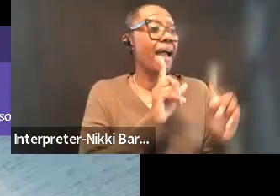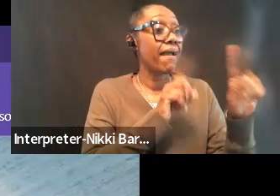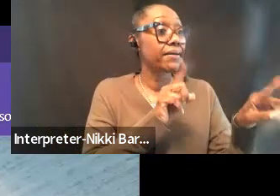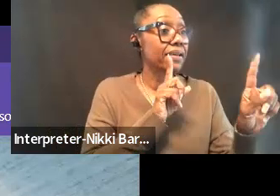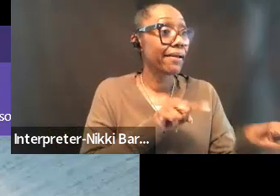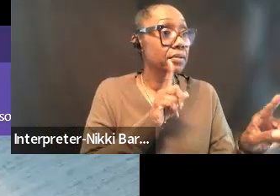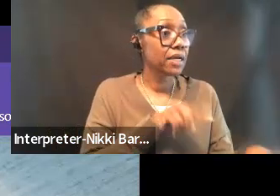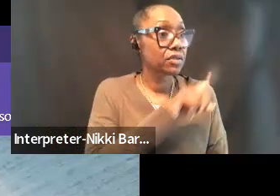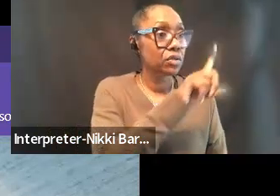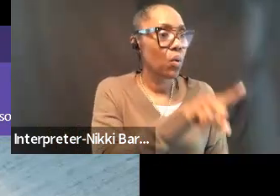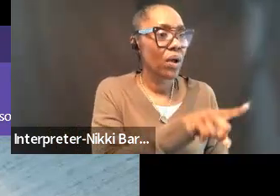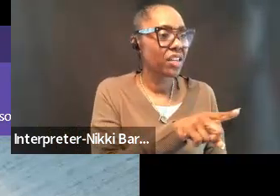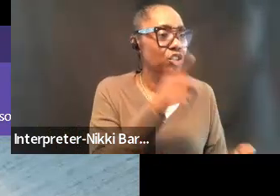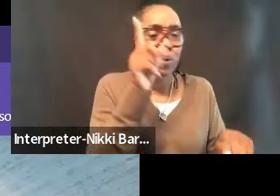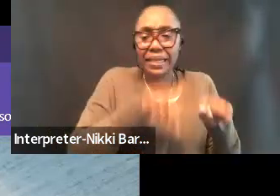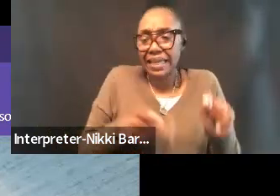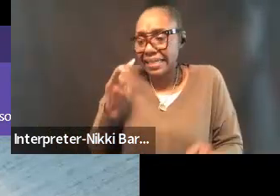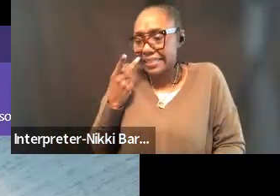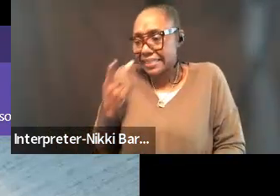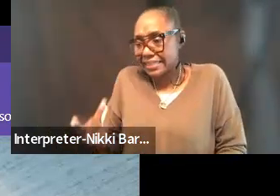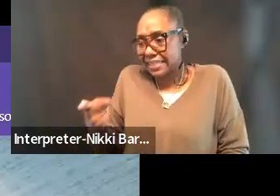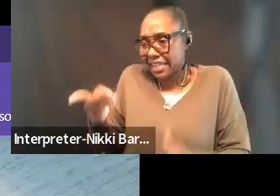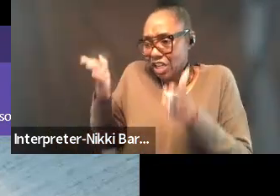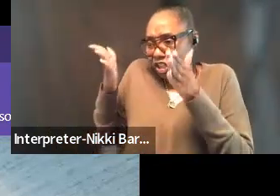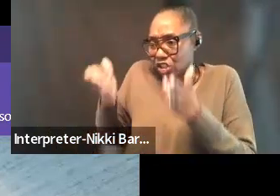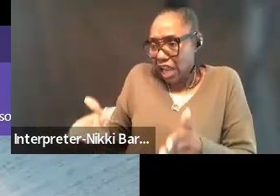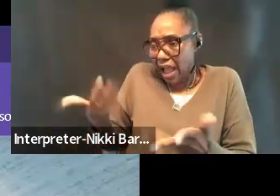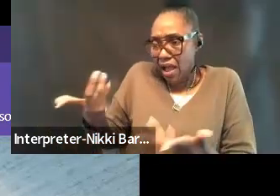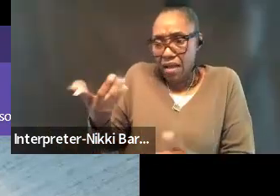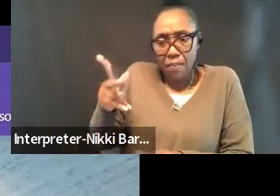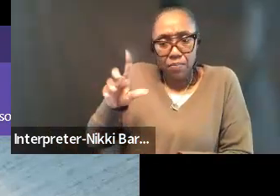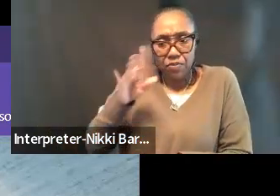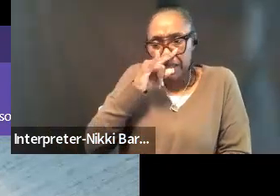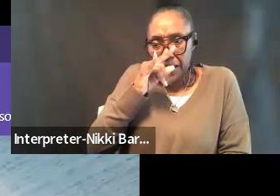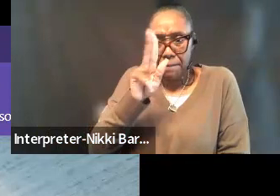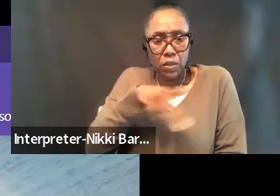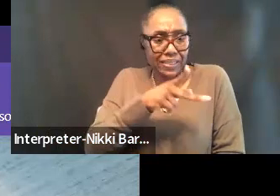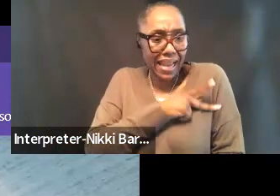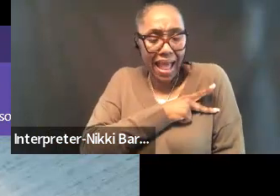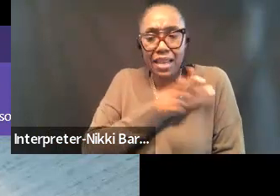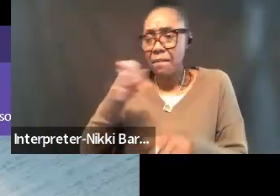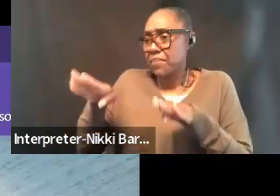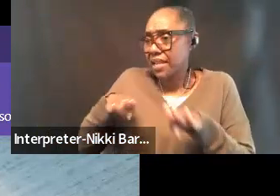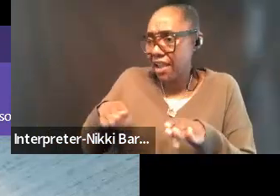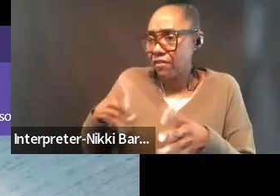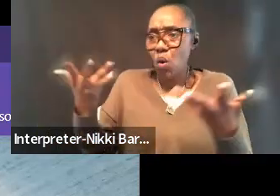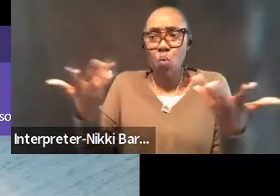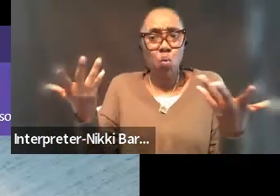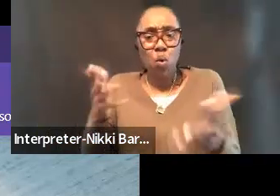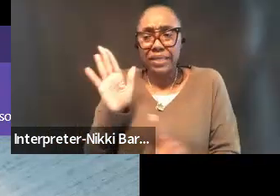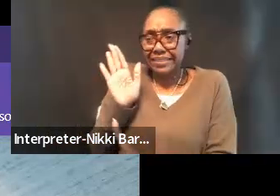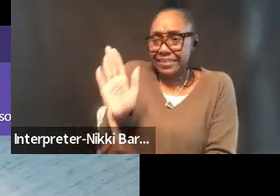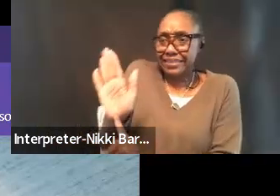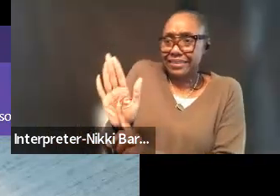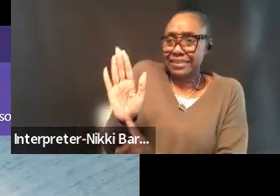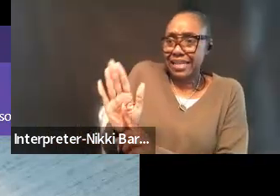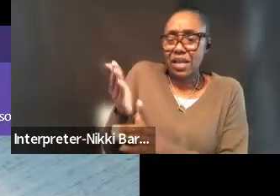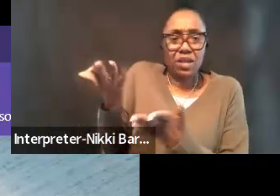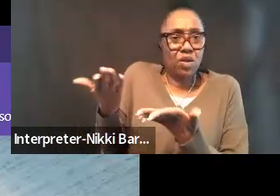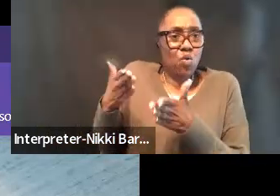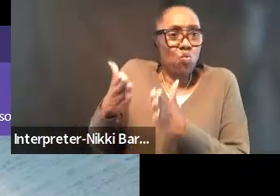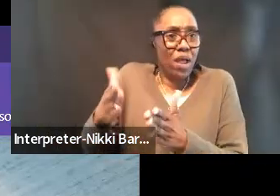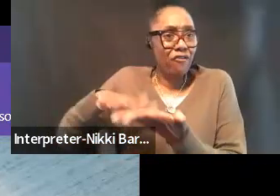So. So I just wanted to kind of show you that, lots of kids out there are.